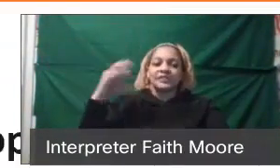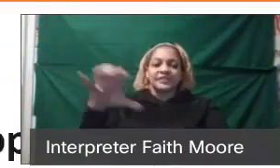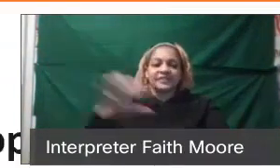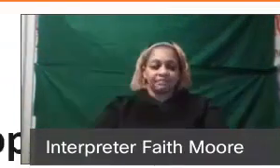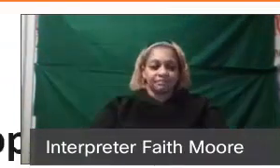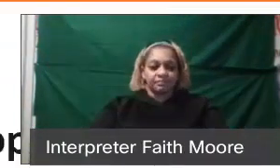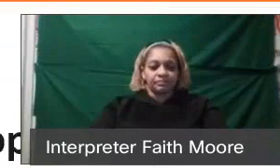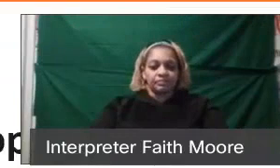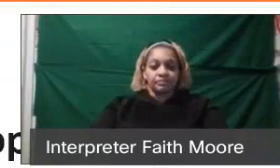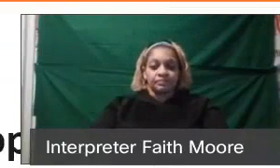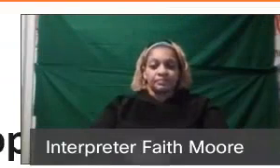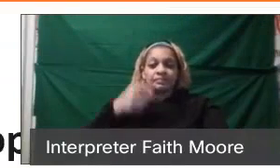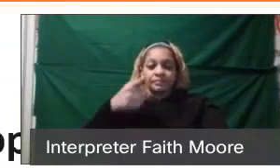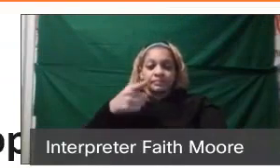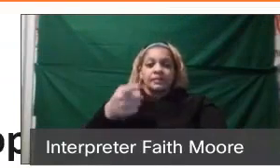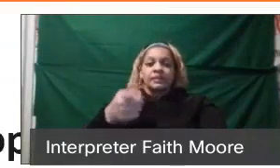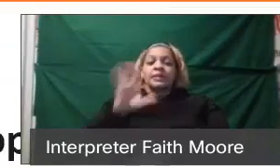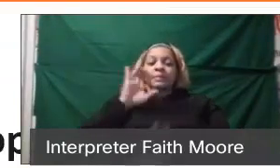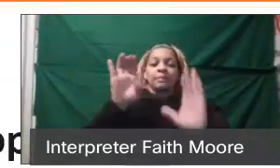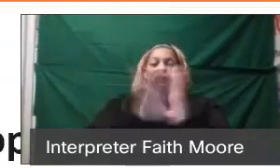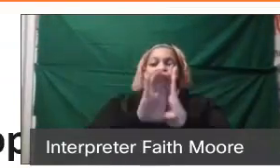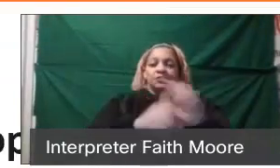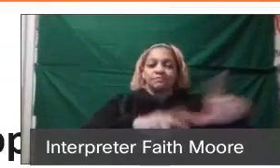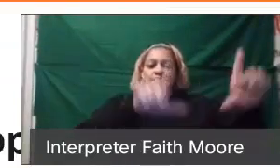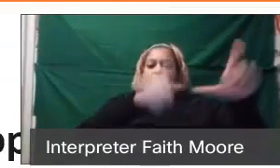And Here's just a before and after of what we expect.